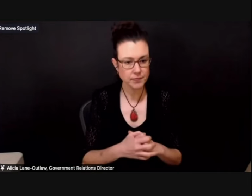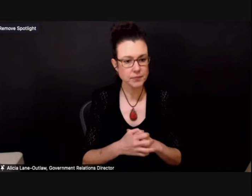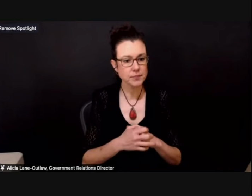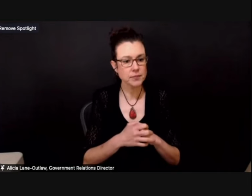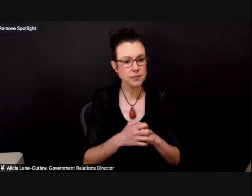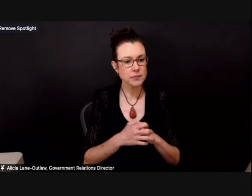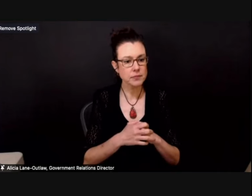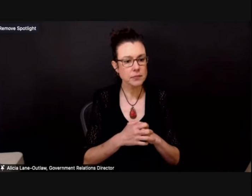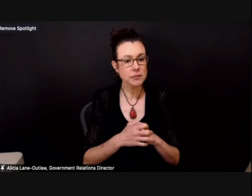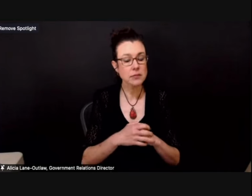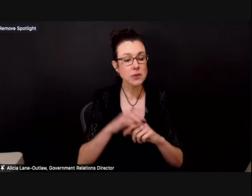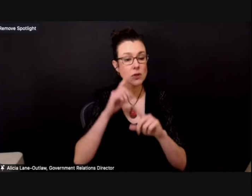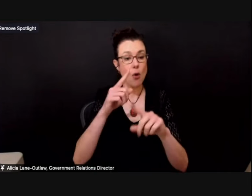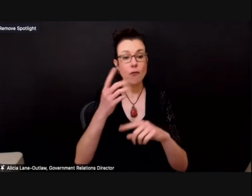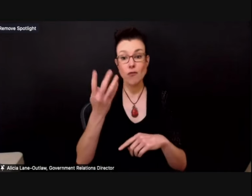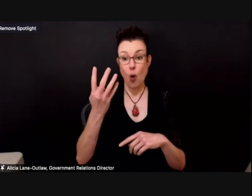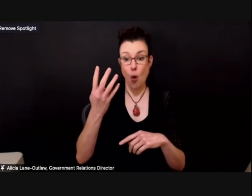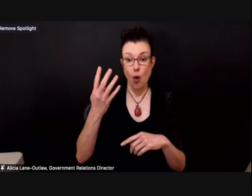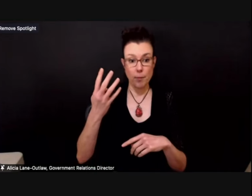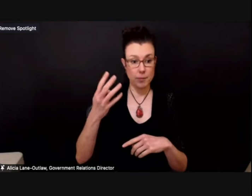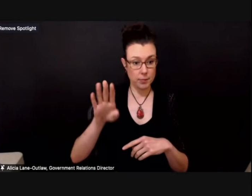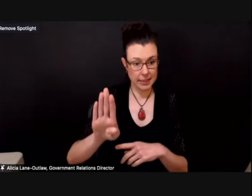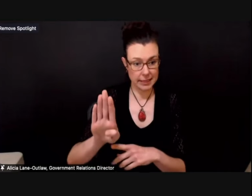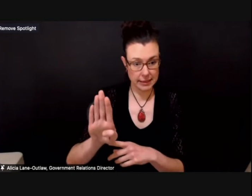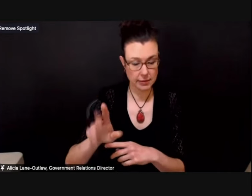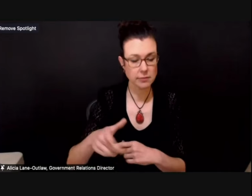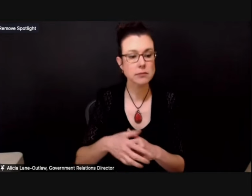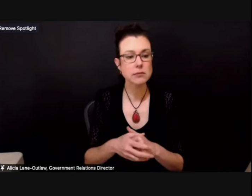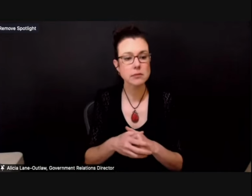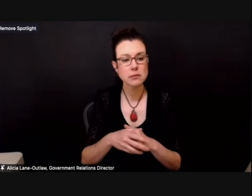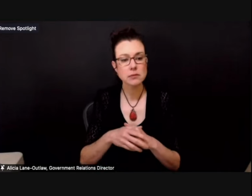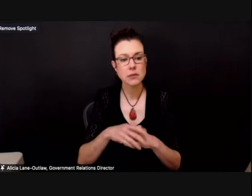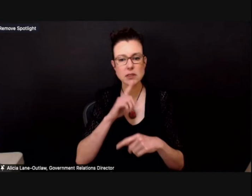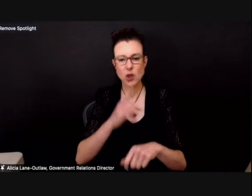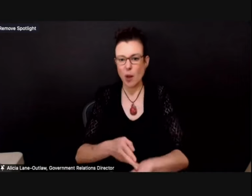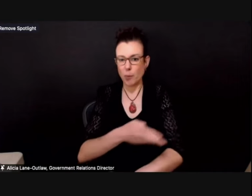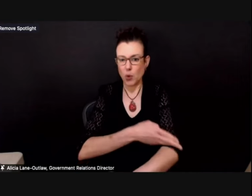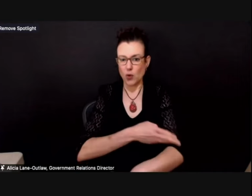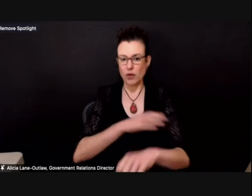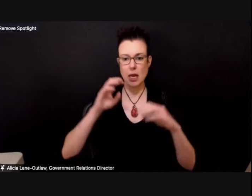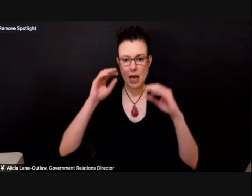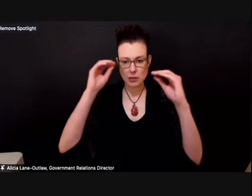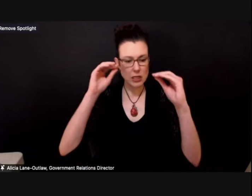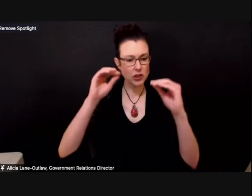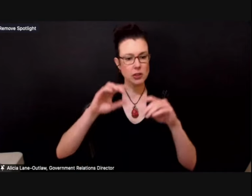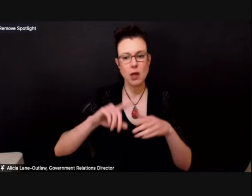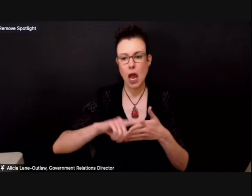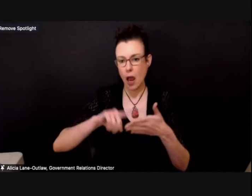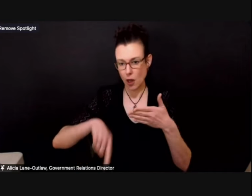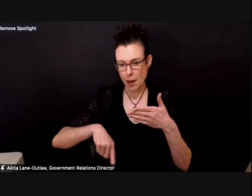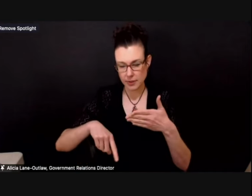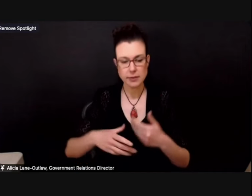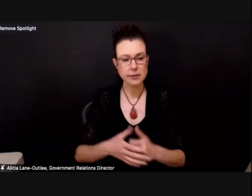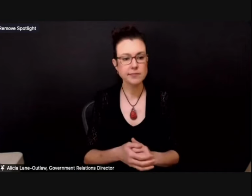and Goal #4b: Improve educational outcomes.